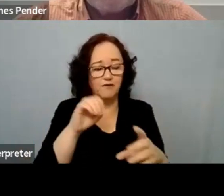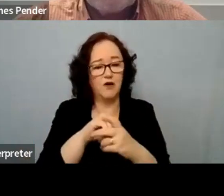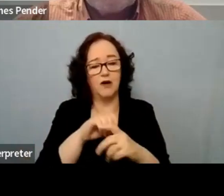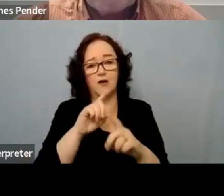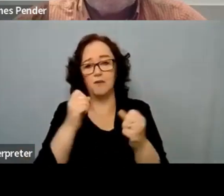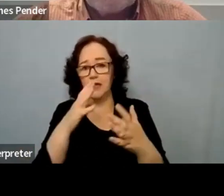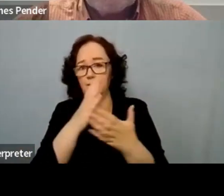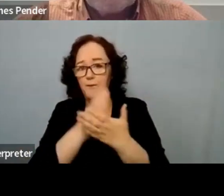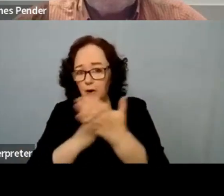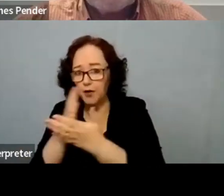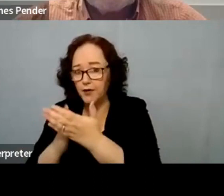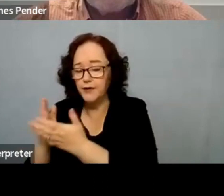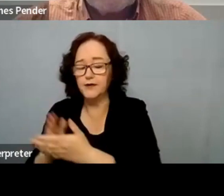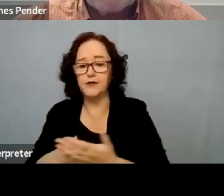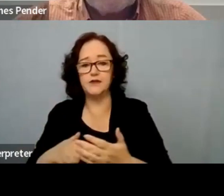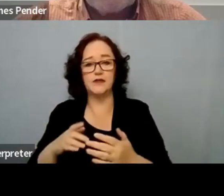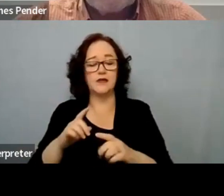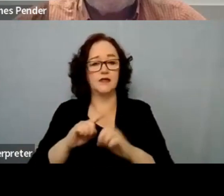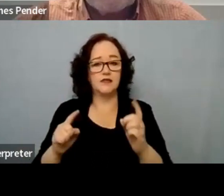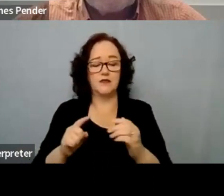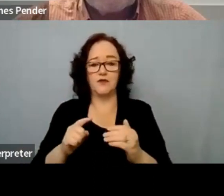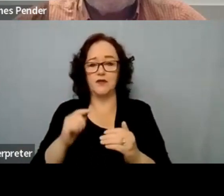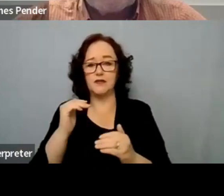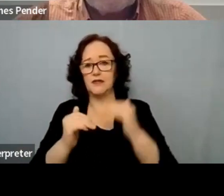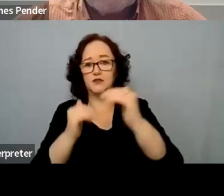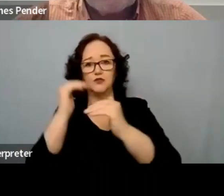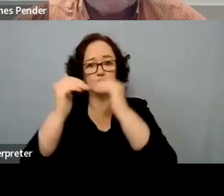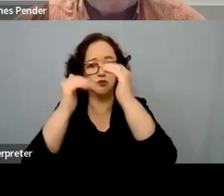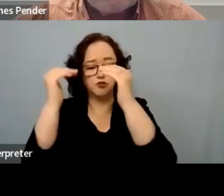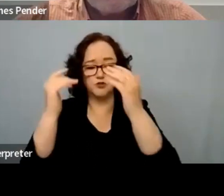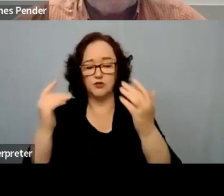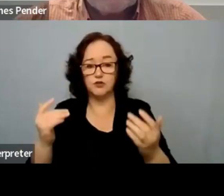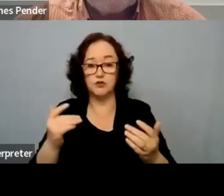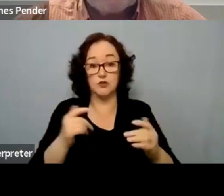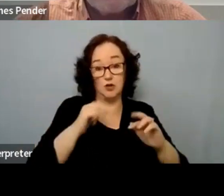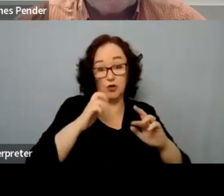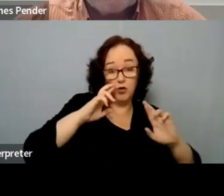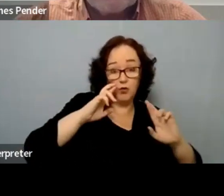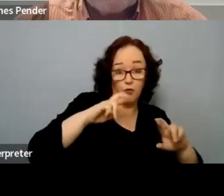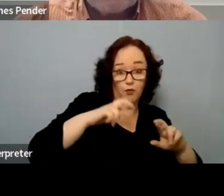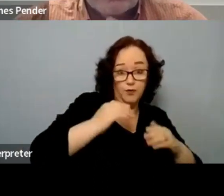different stages, whether that be within the reporting process, assessment, you know,